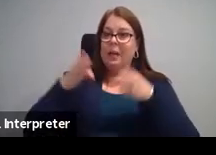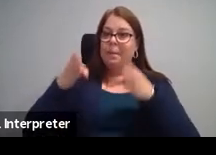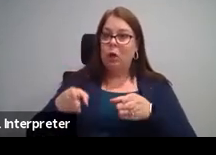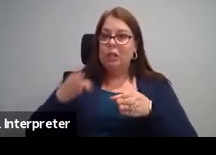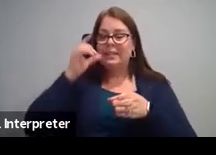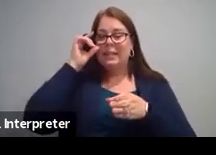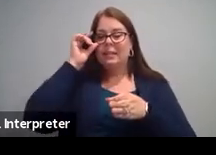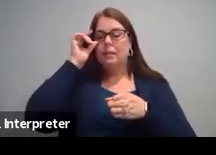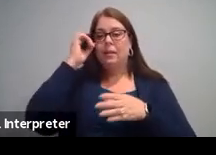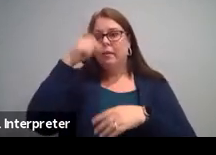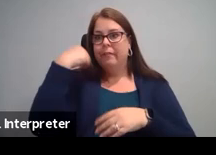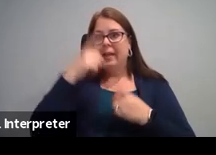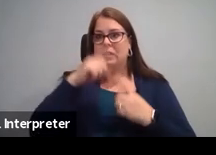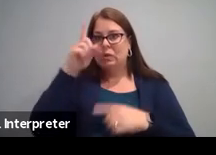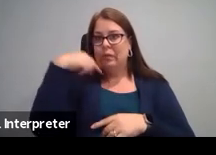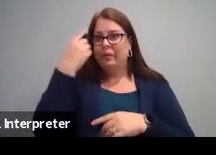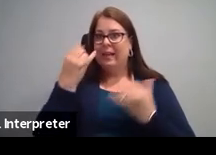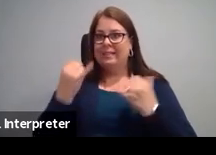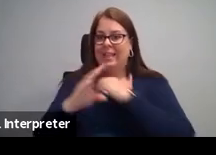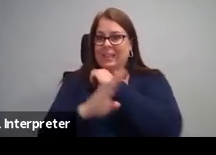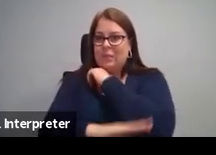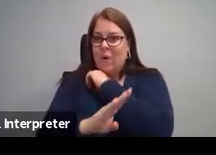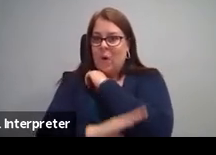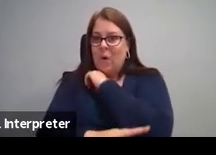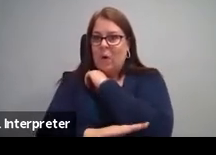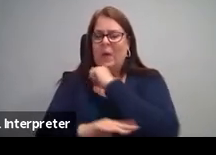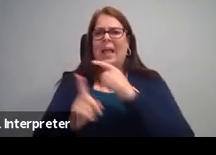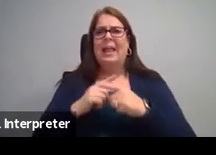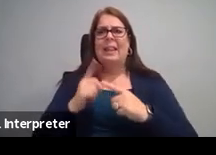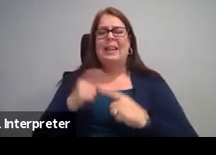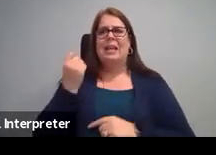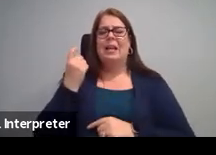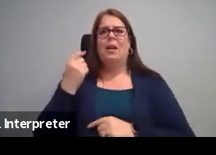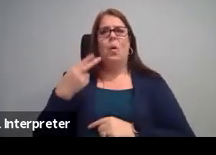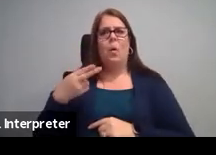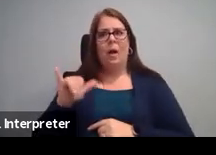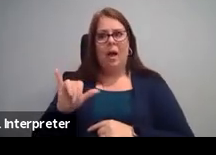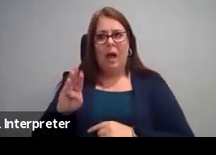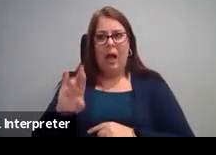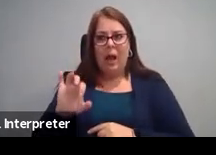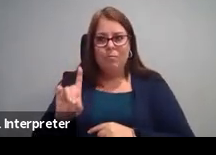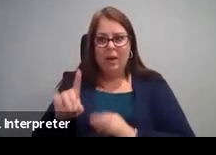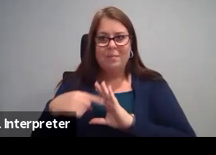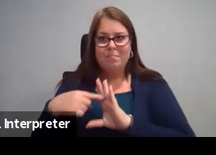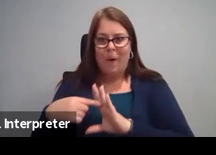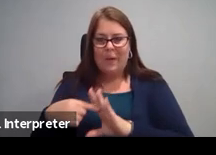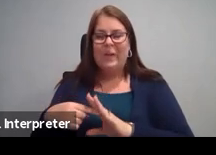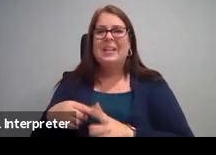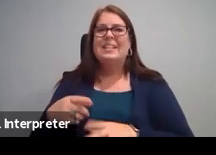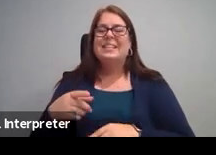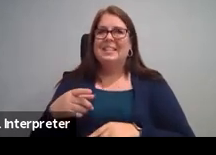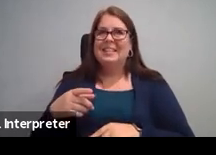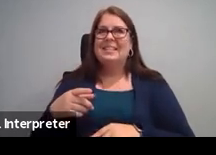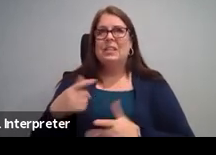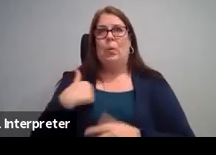Laurie Arnold: Doing a hybrid model this fall. So when we started this last May, June, we were under the impression that we would be back in the classroom, but maybe